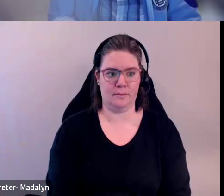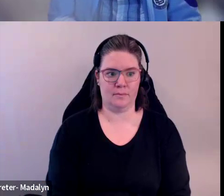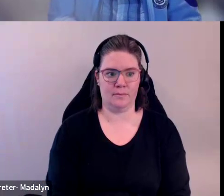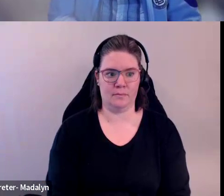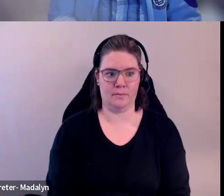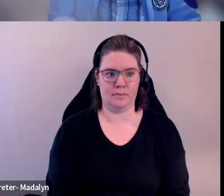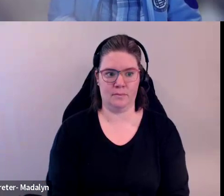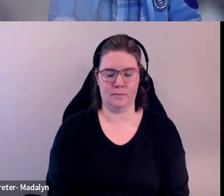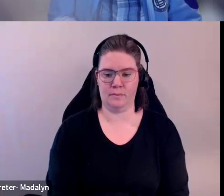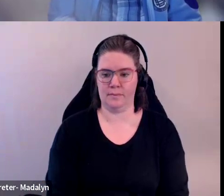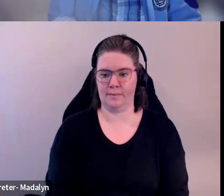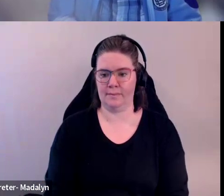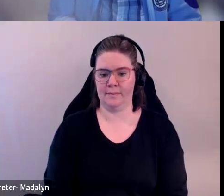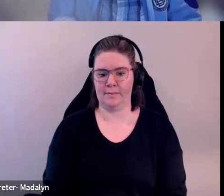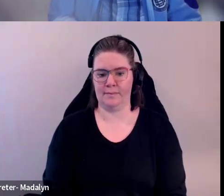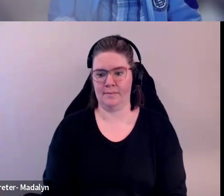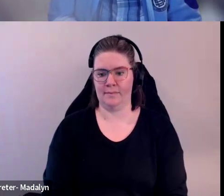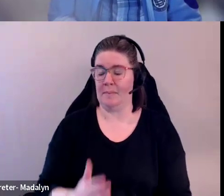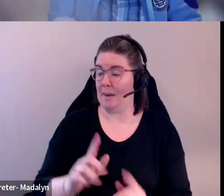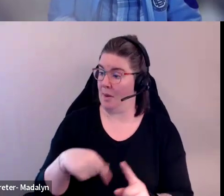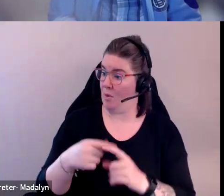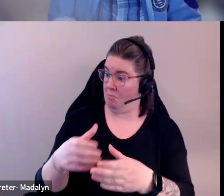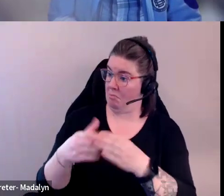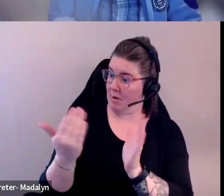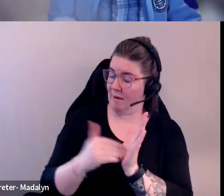Tom Olin: That's a whole different world on whole different